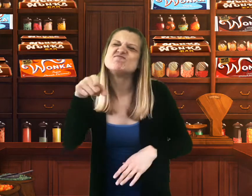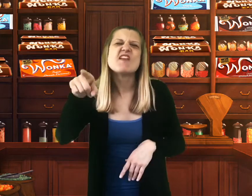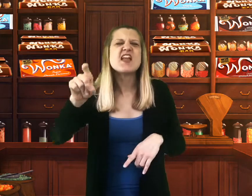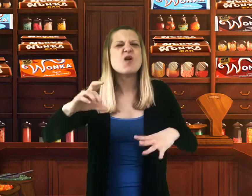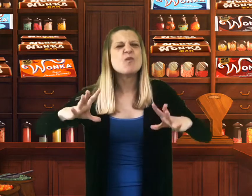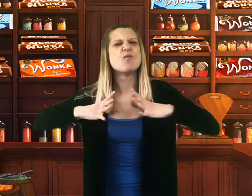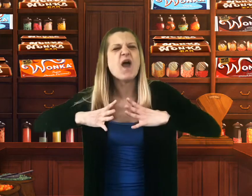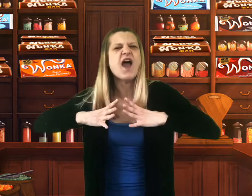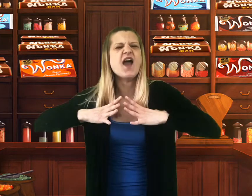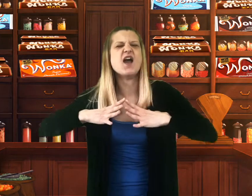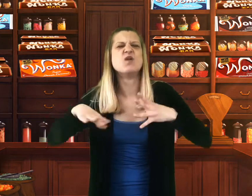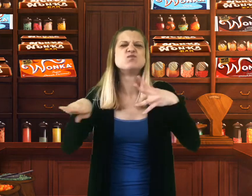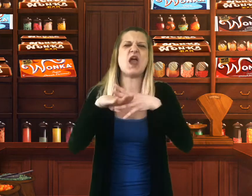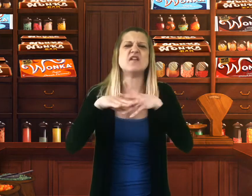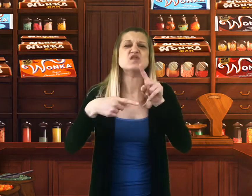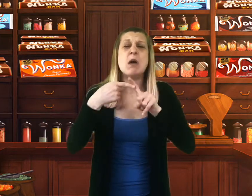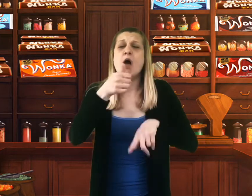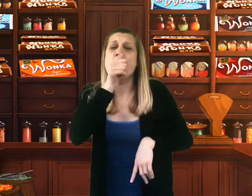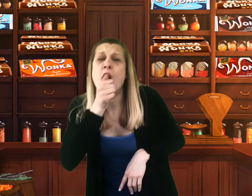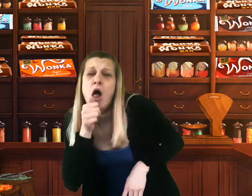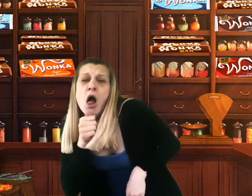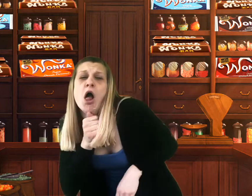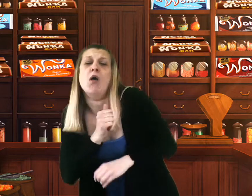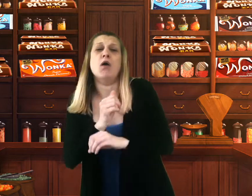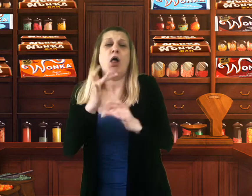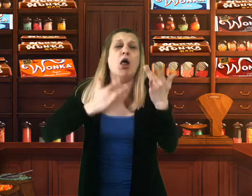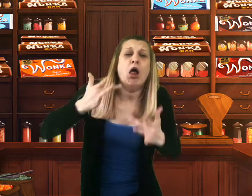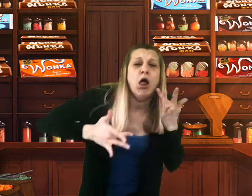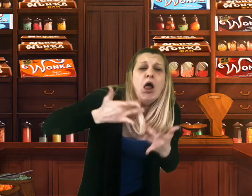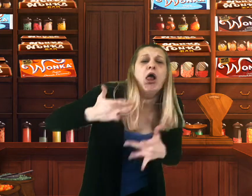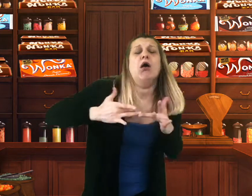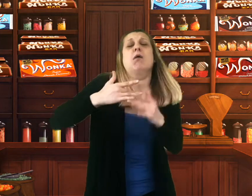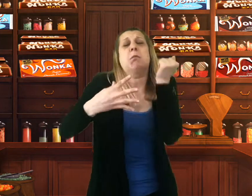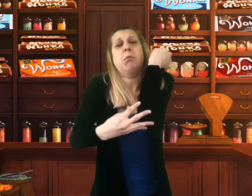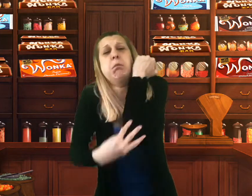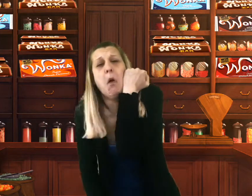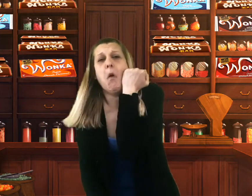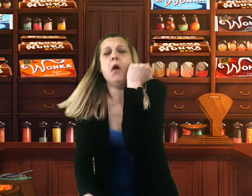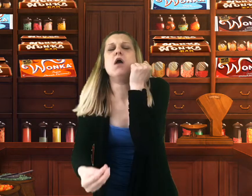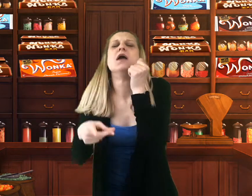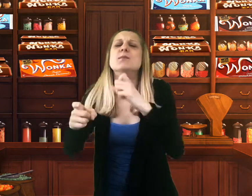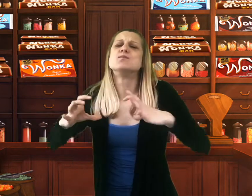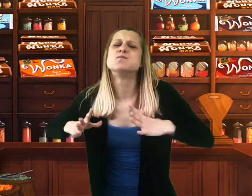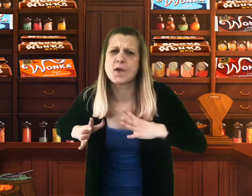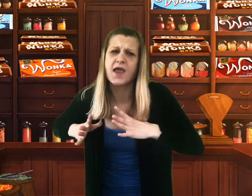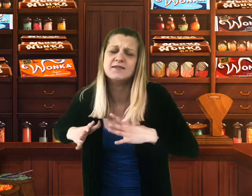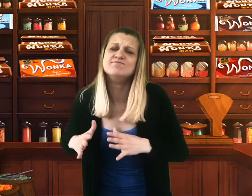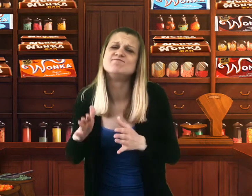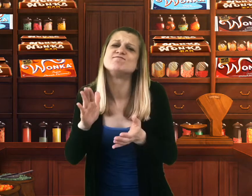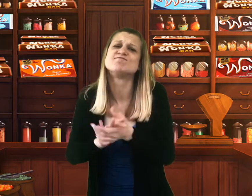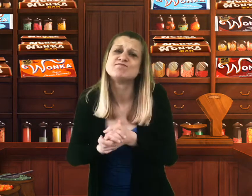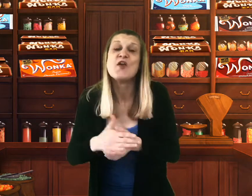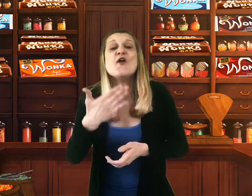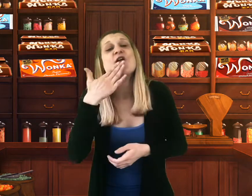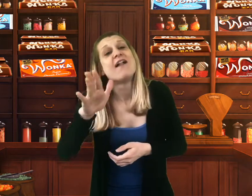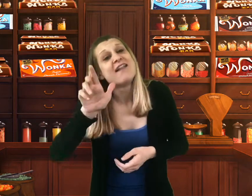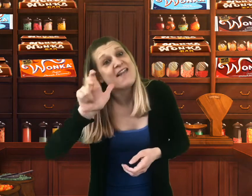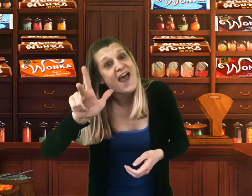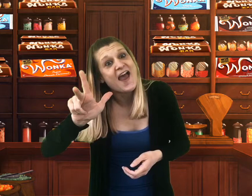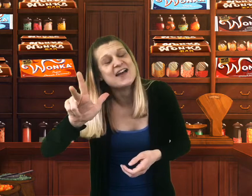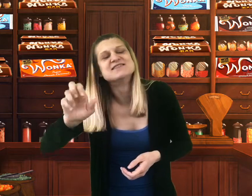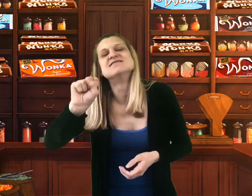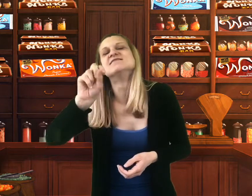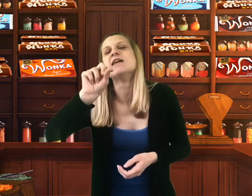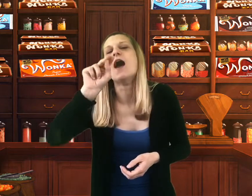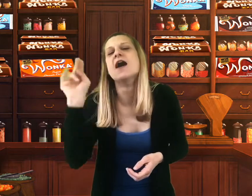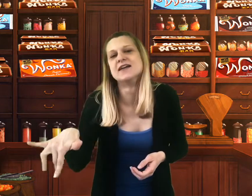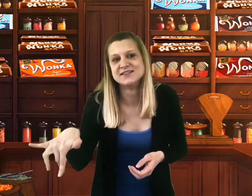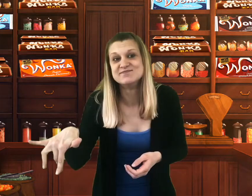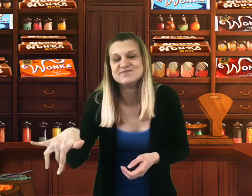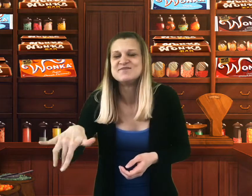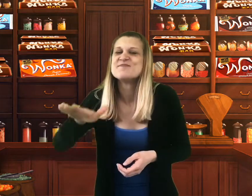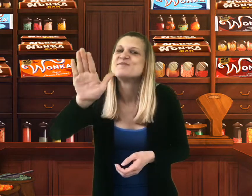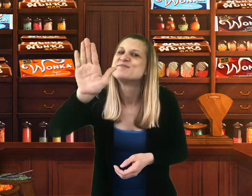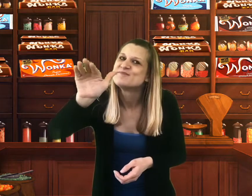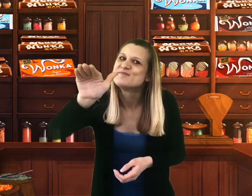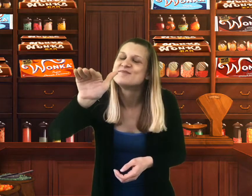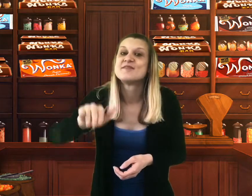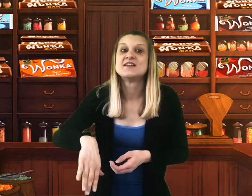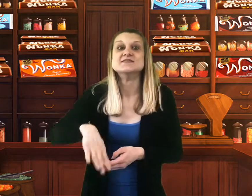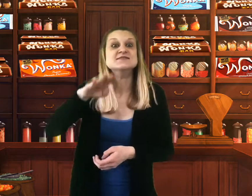You need a break from this, all of this. Good luck to you, sonny. Here you go, boy."